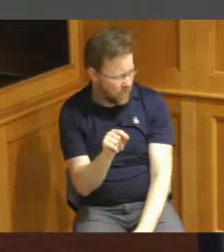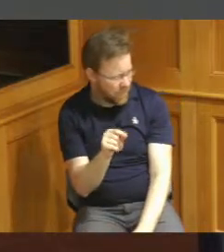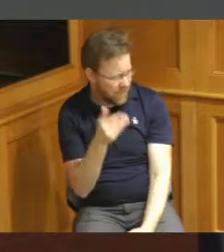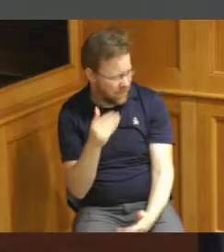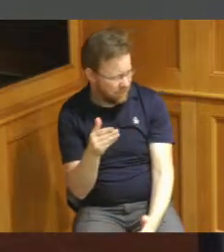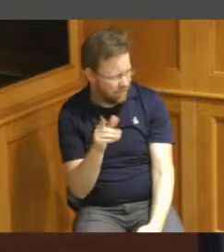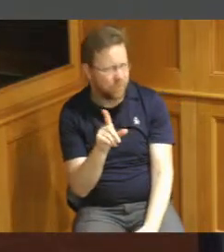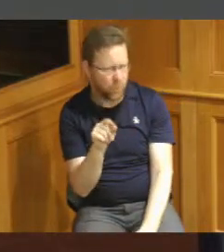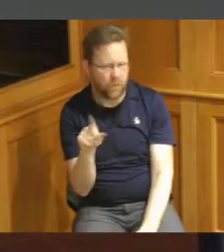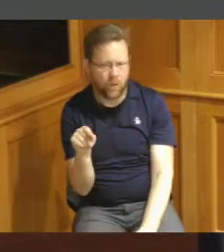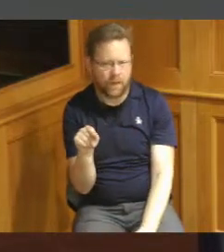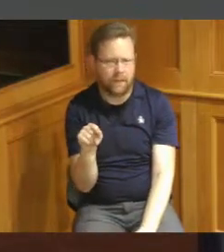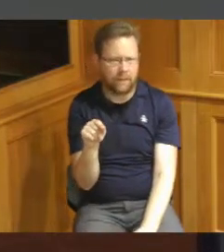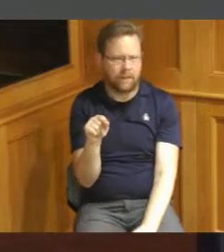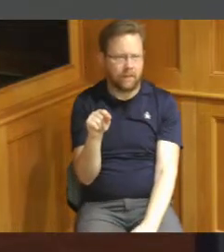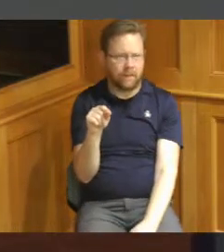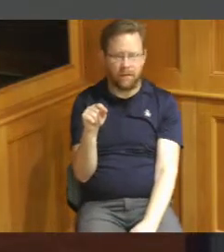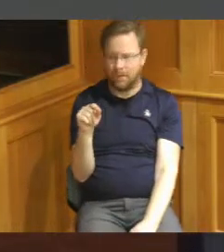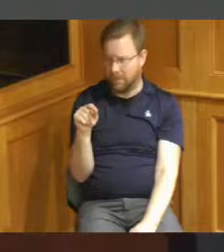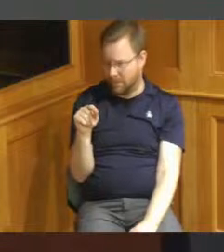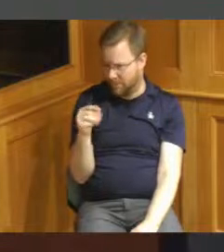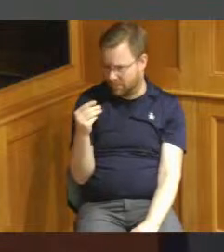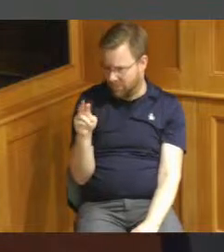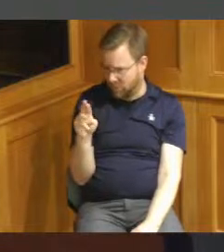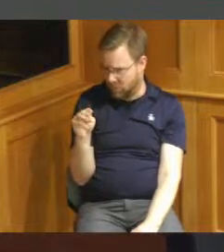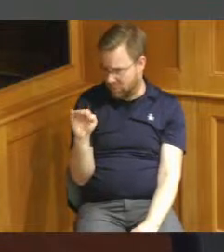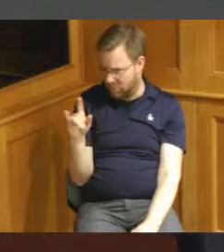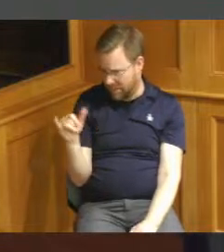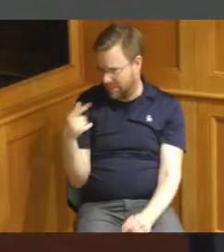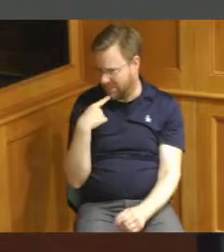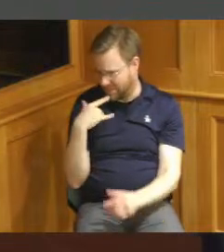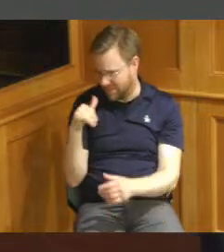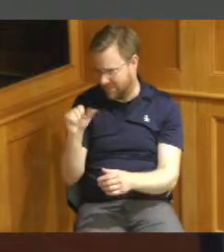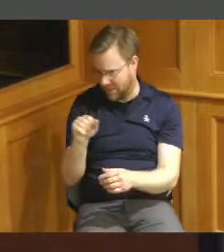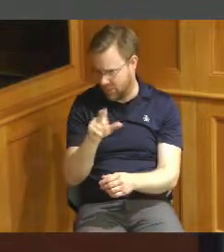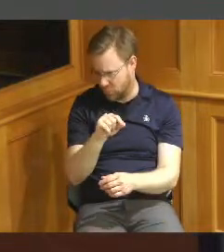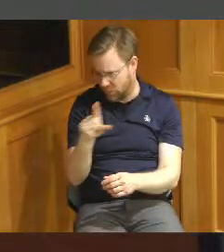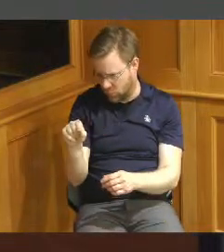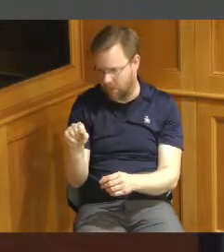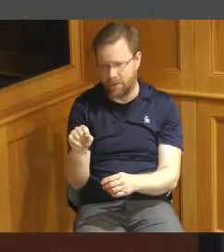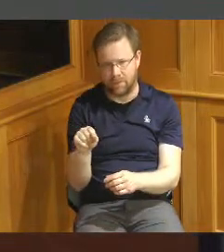(Commissioner Reece) yes (Leslie Hervey) Commissioner Driehaus (Commissioner Driehaus) yes (Leslie Hervey) Commissioner Summerow Dumas (Commissioner Dumas) yes (Engineer Beck) everybody have a safe afternoon